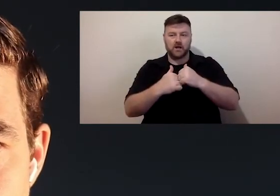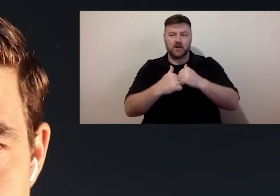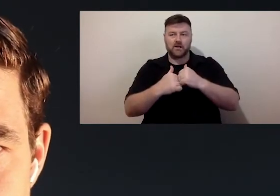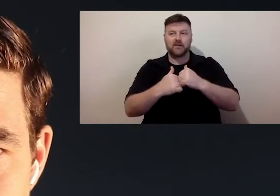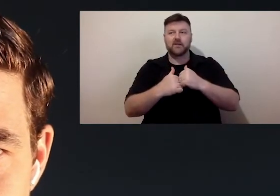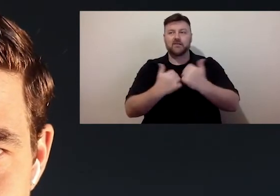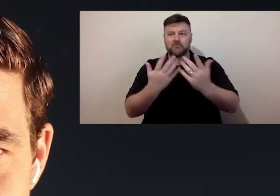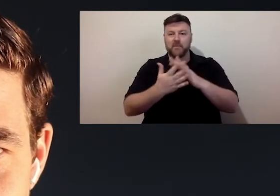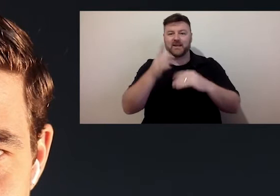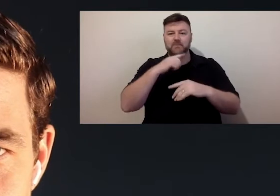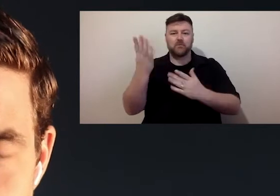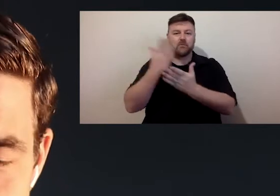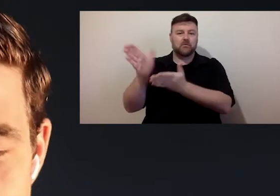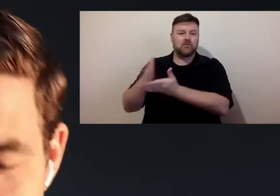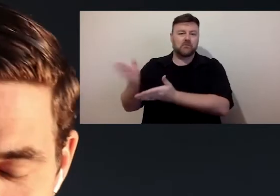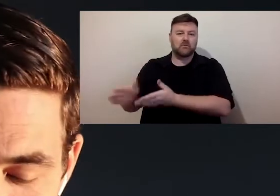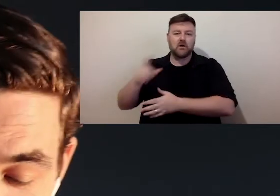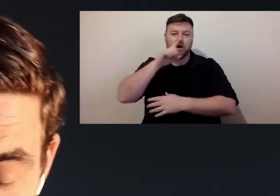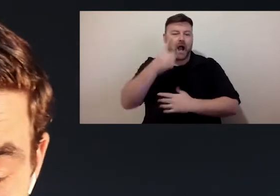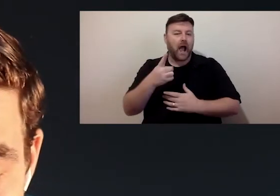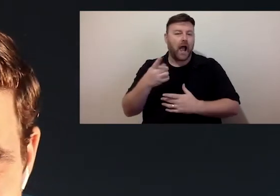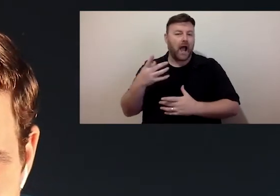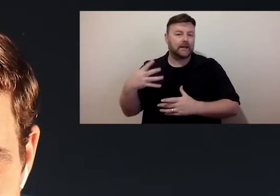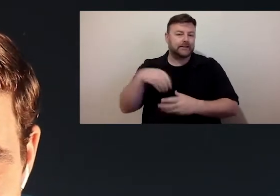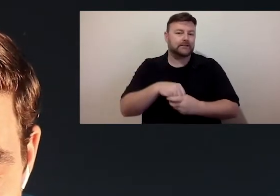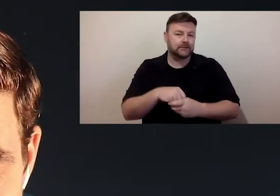people from accessing those things that get validated. Which to is to